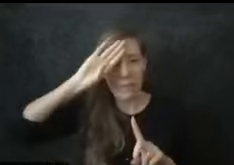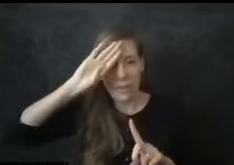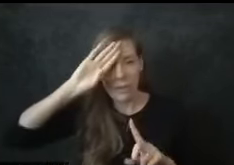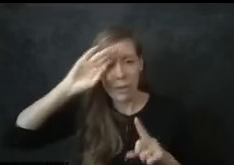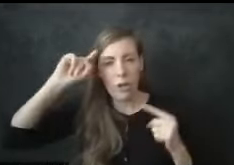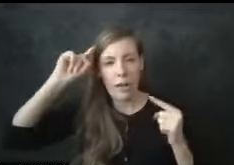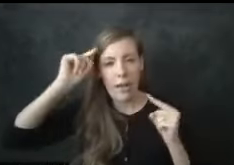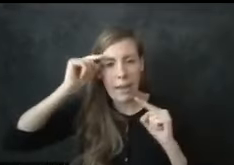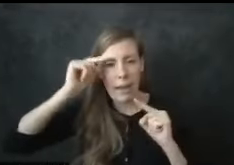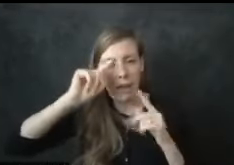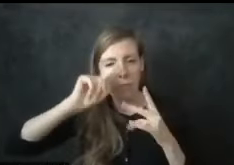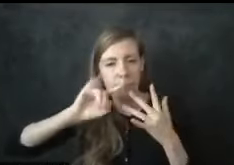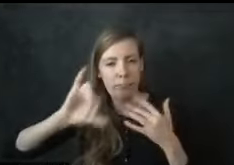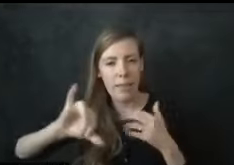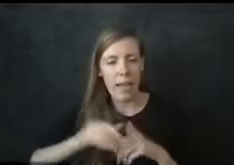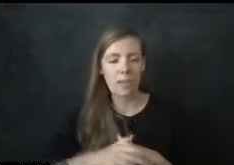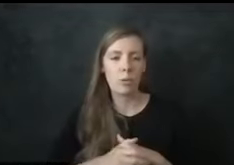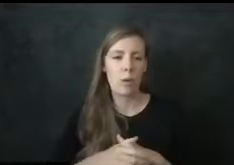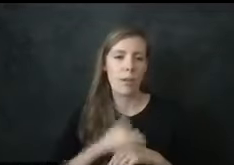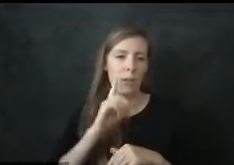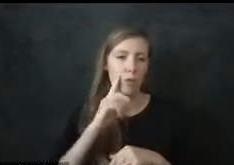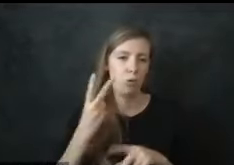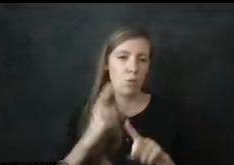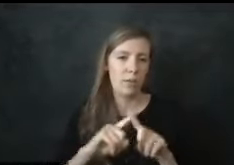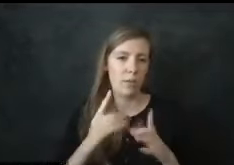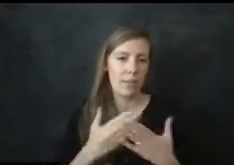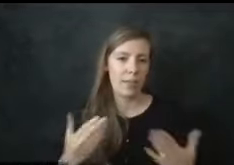So I think we're looking at two different things there.